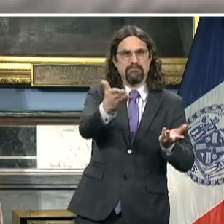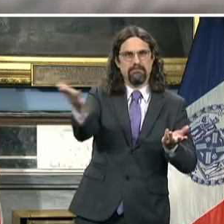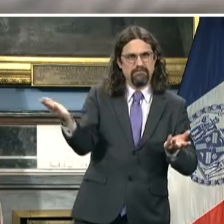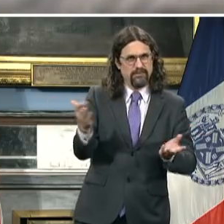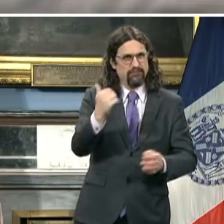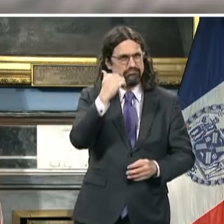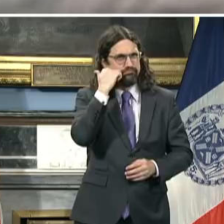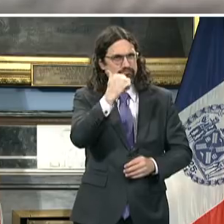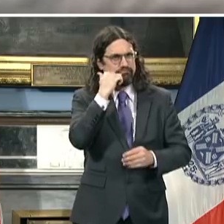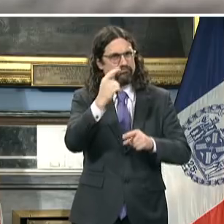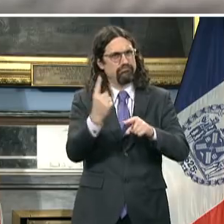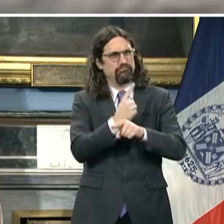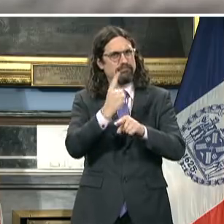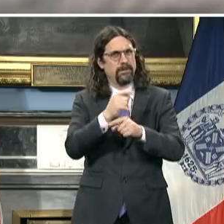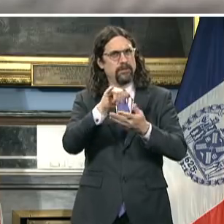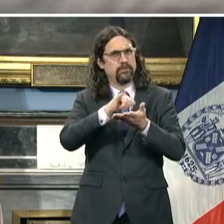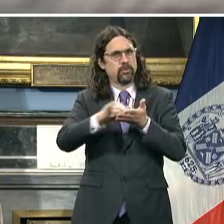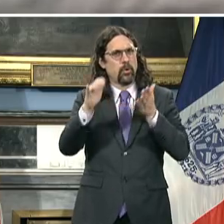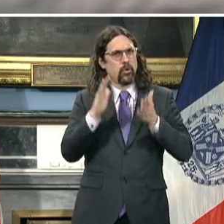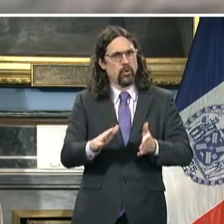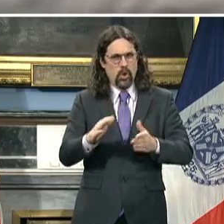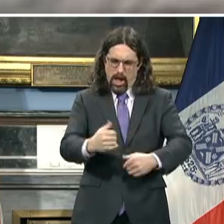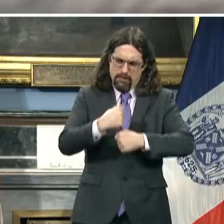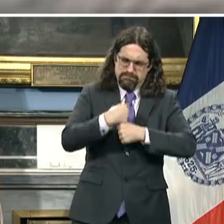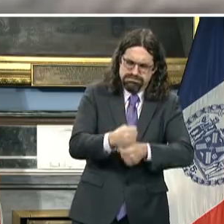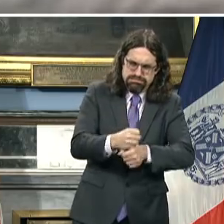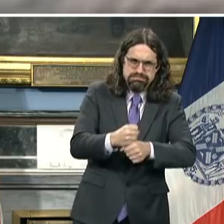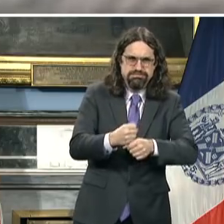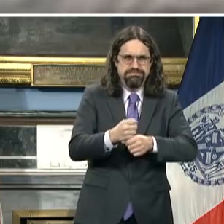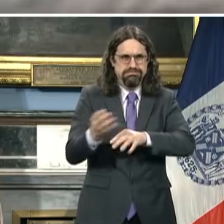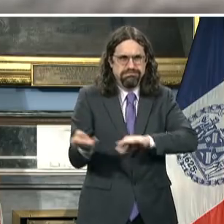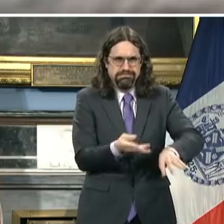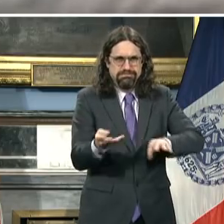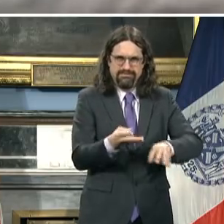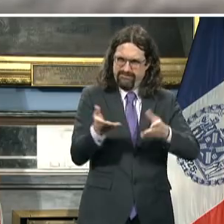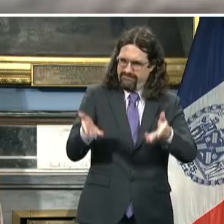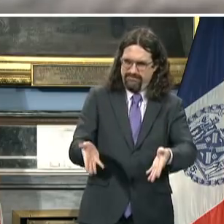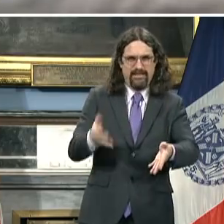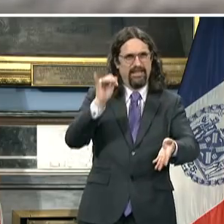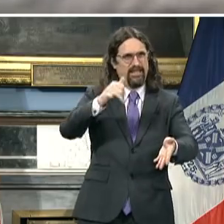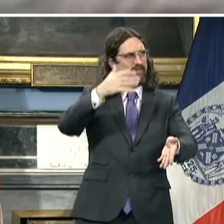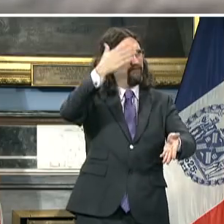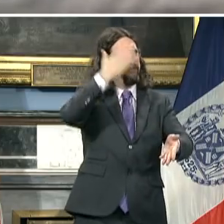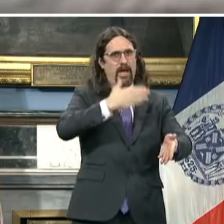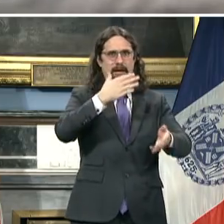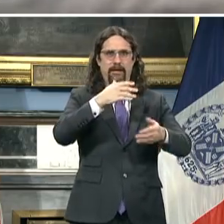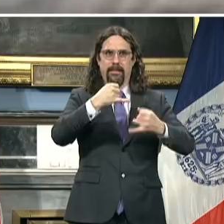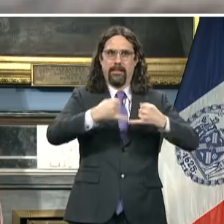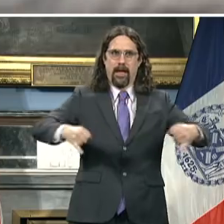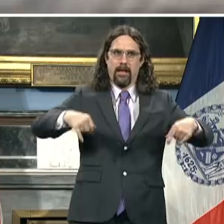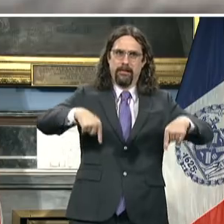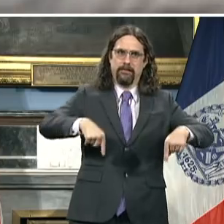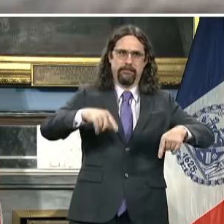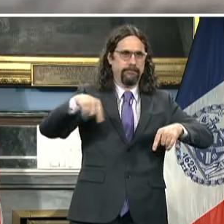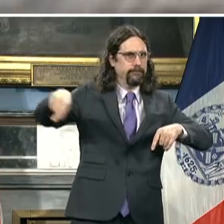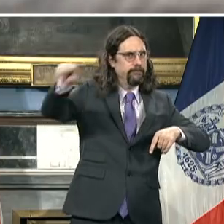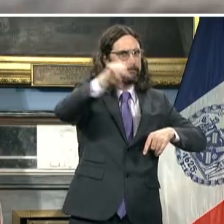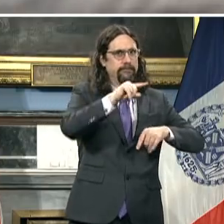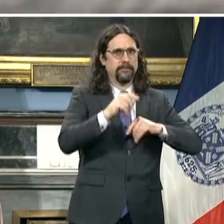PRODUCTS THAT